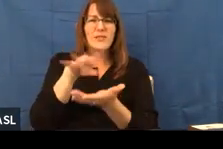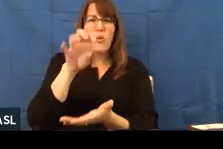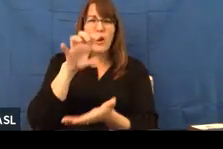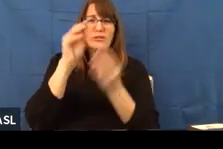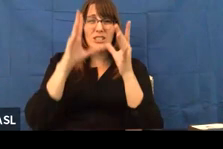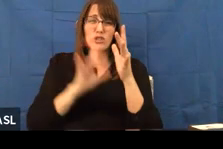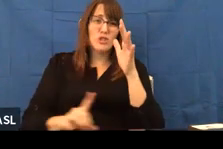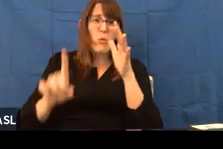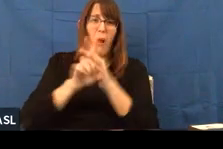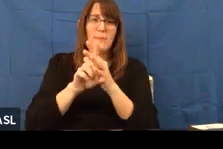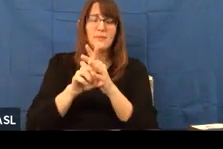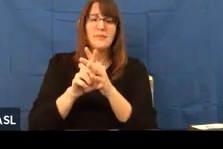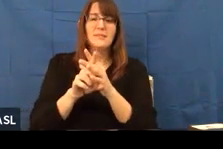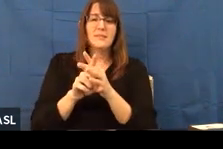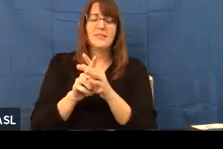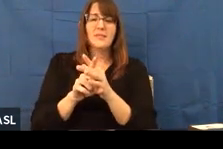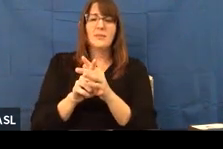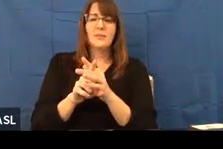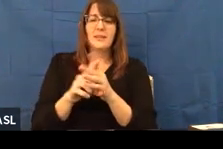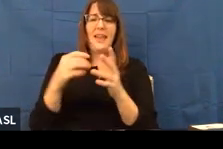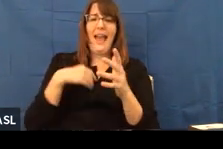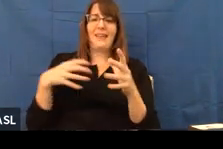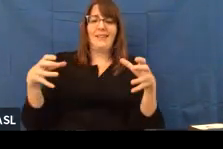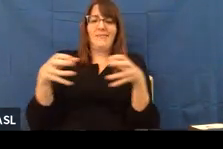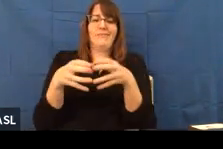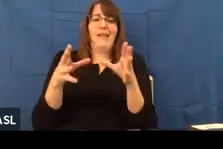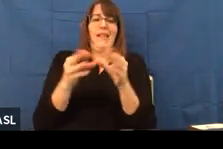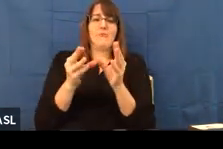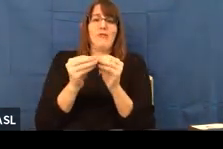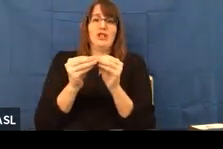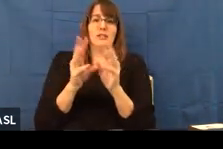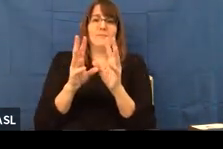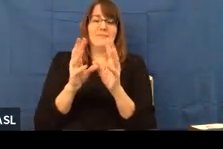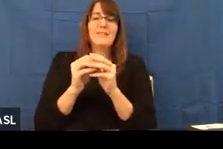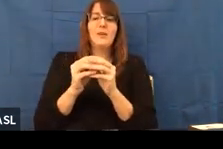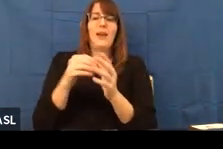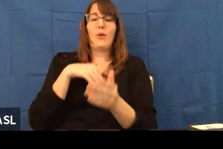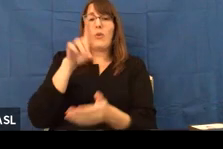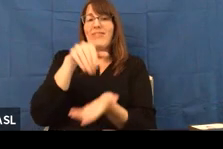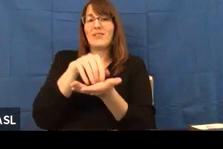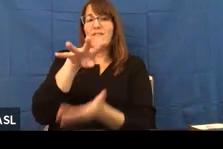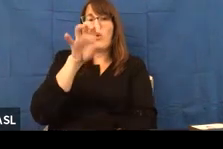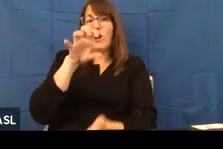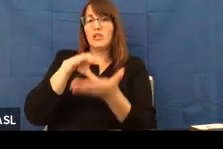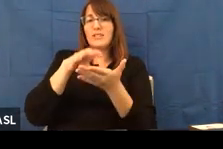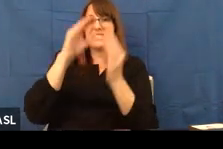Allison Frenzel : So jewel hosted sector collaboration sessions were 1400 teachers from across the nation and different industry sectors.